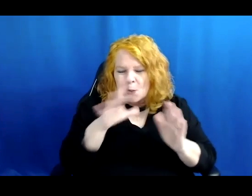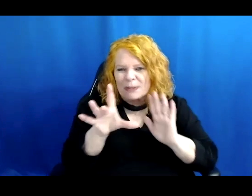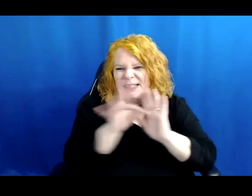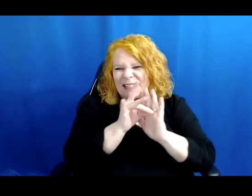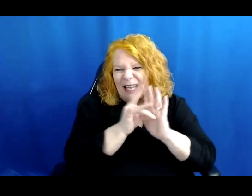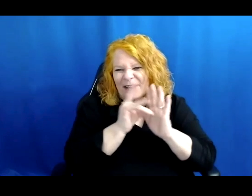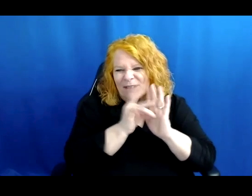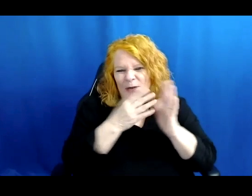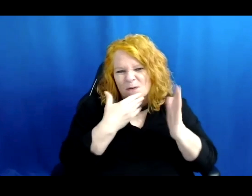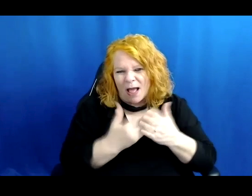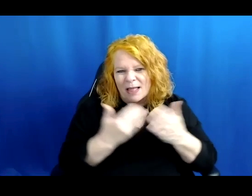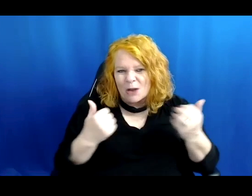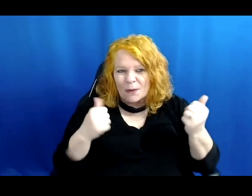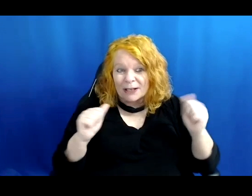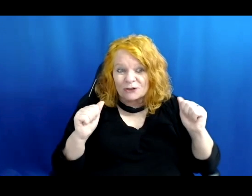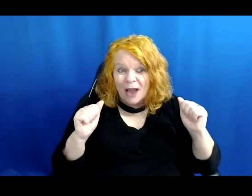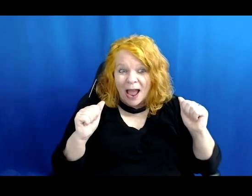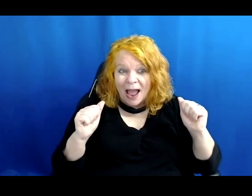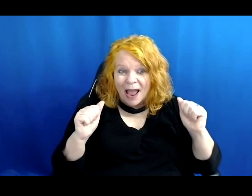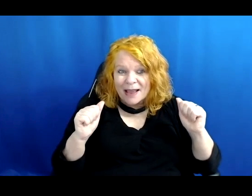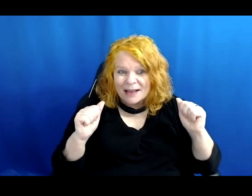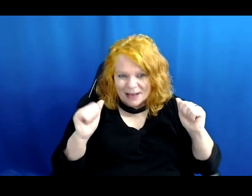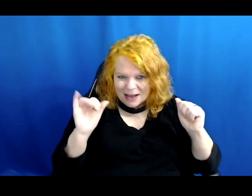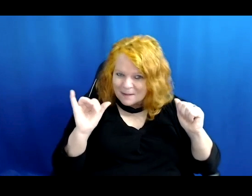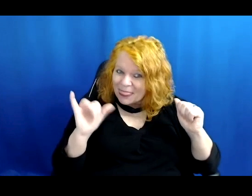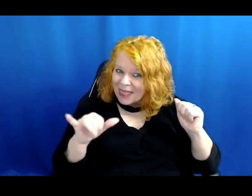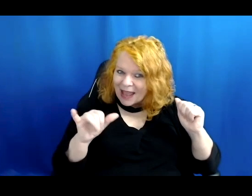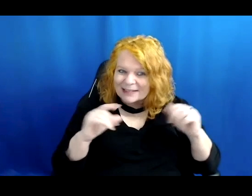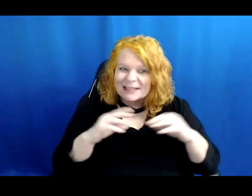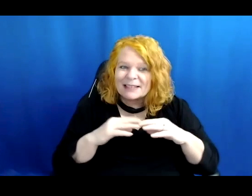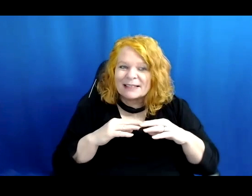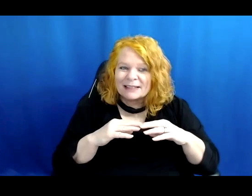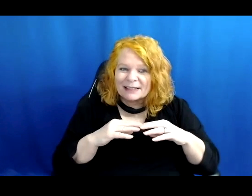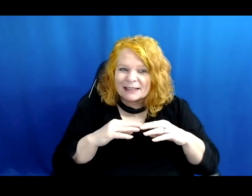us give it a go. Let’s press. Press really, really hard.